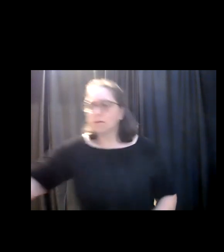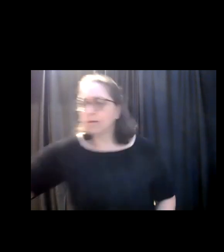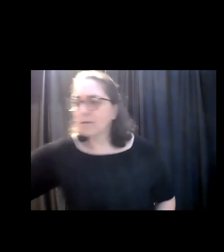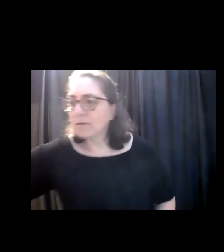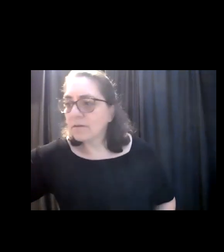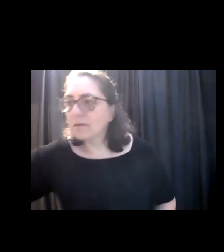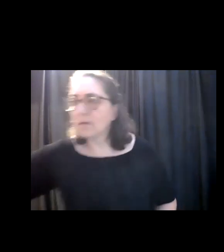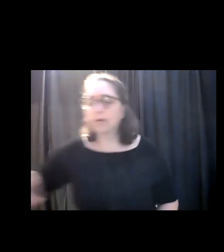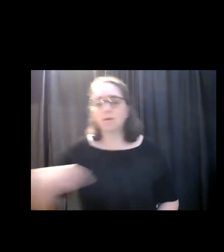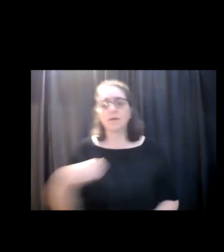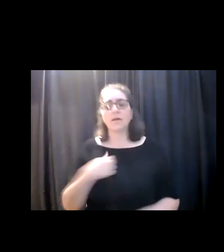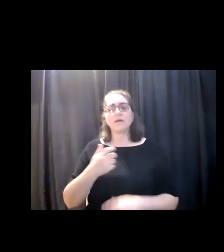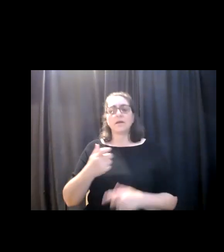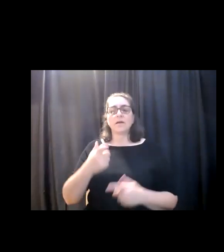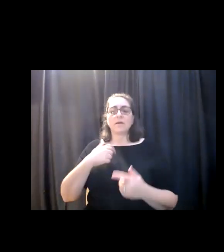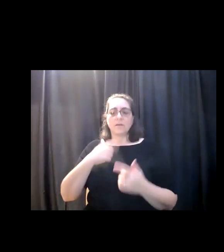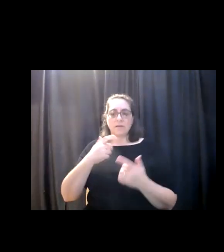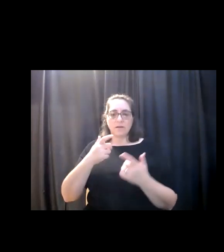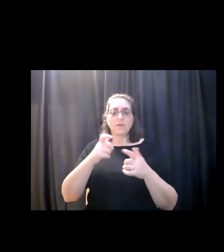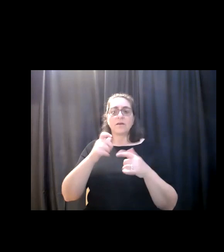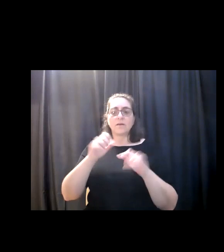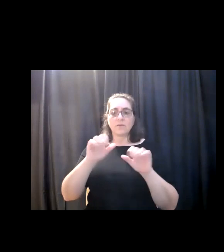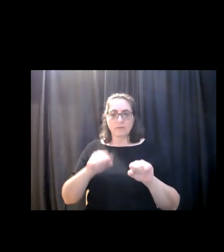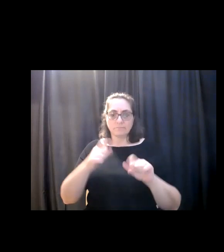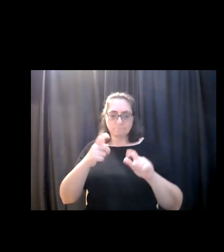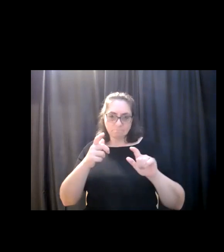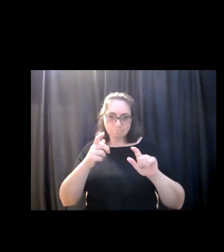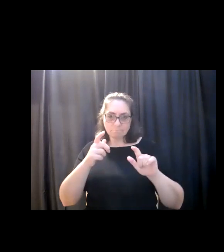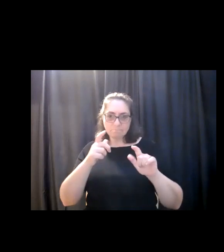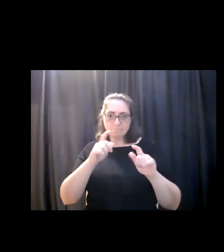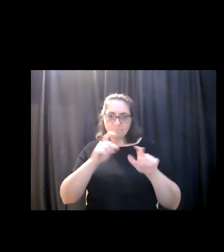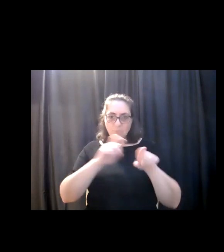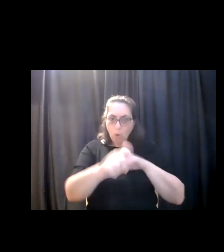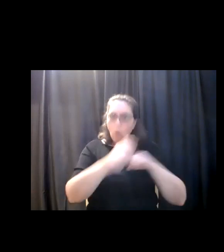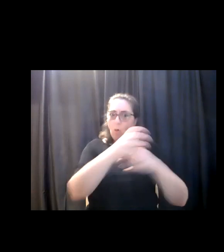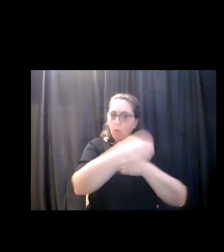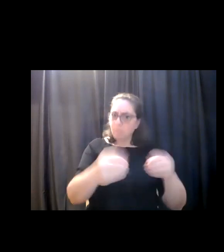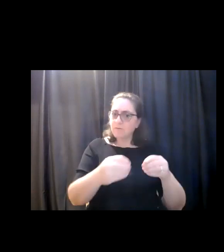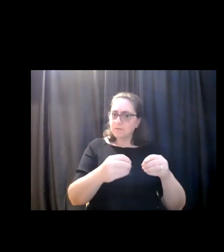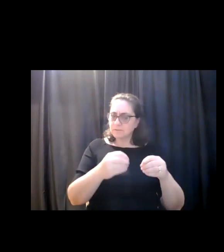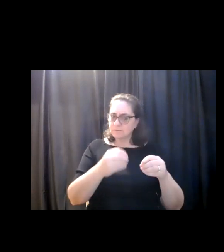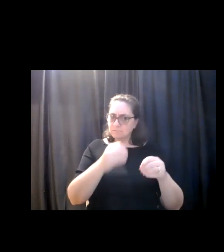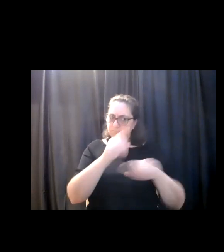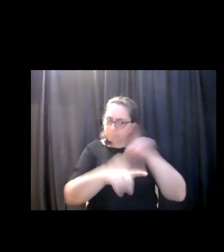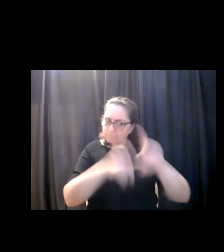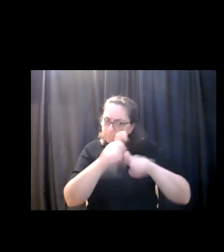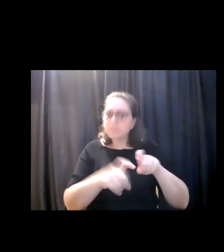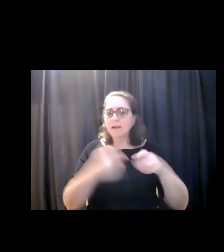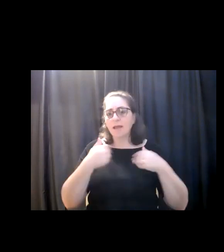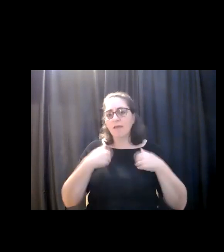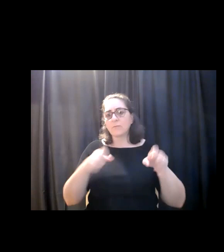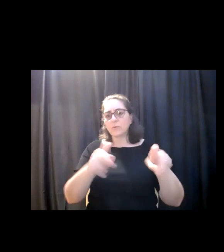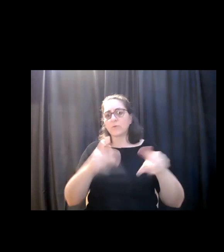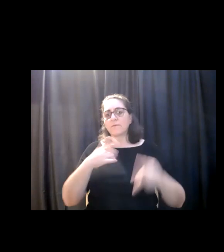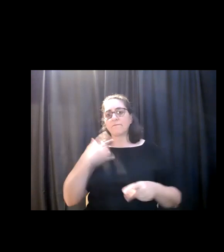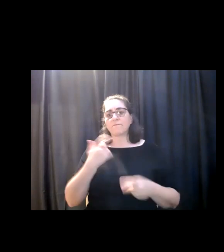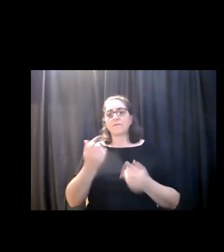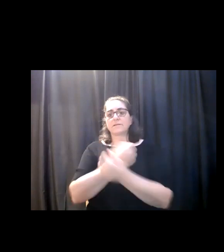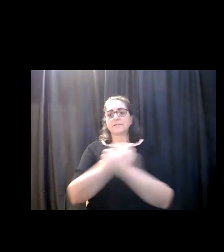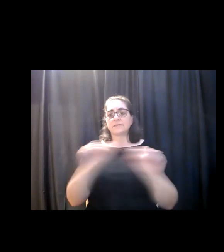time pressure because adding in all the additional safety measures, we have to figure out what to do,